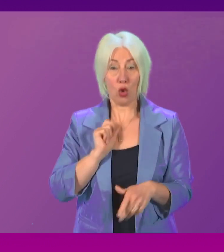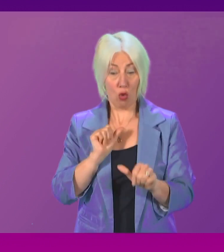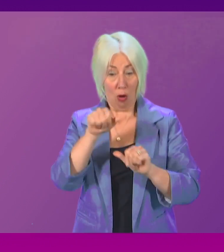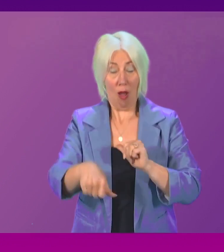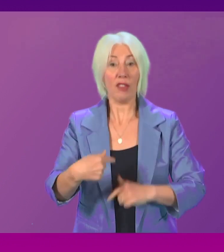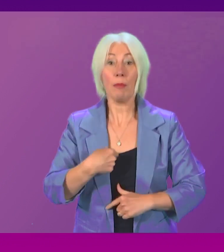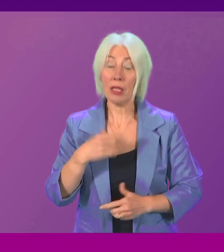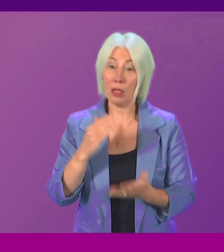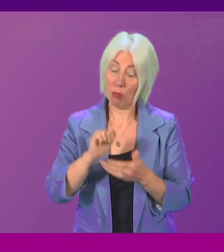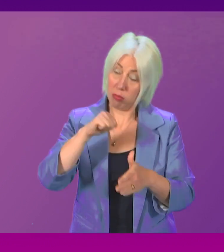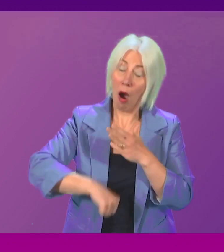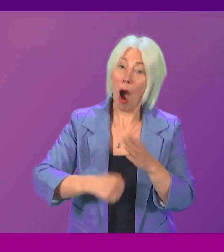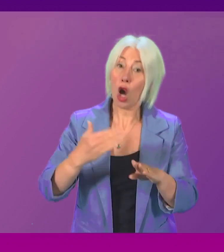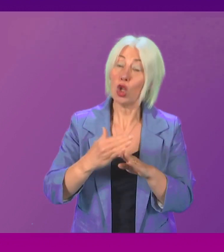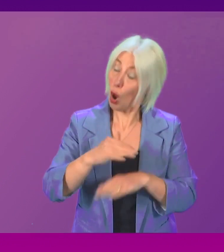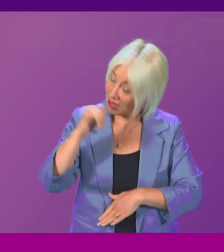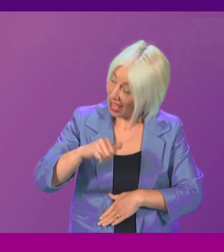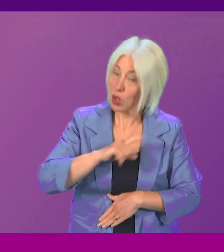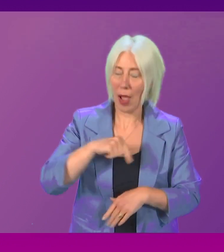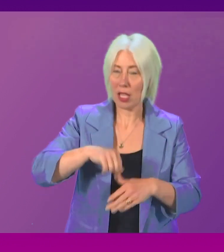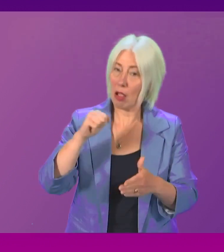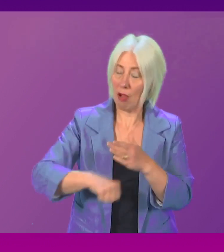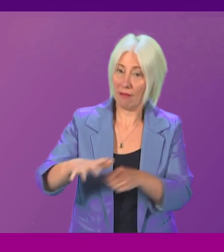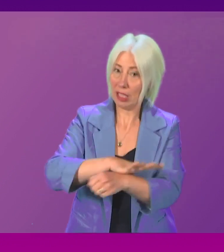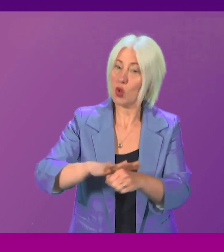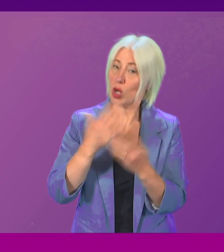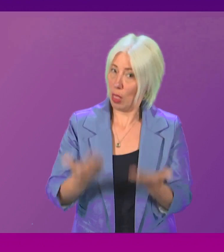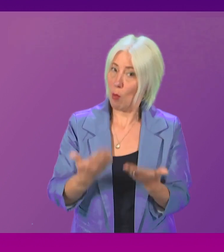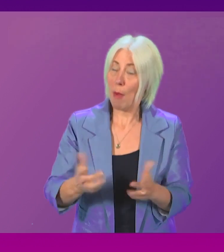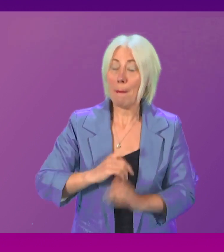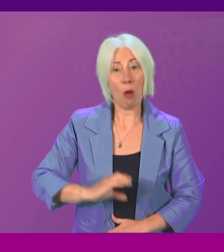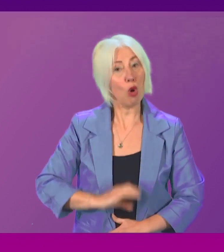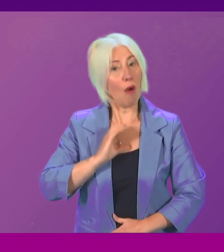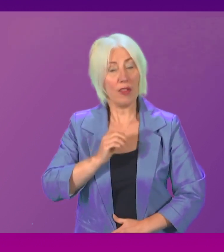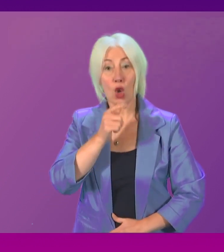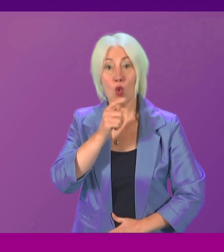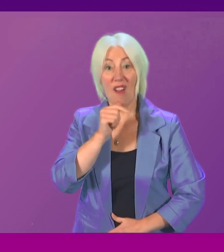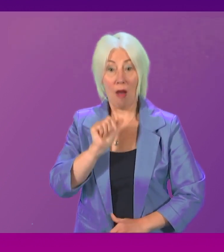Of course, because we live in tough times, but I have confidence that, whoever my successor